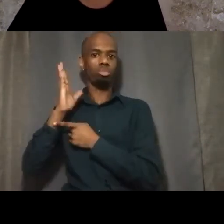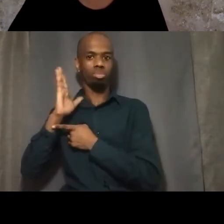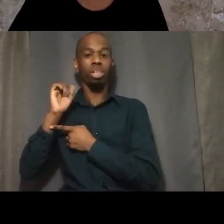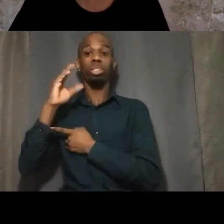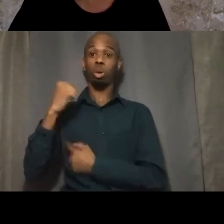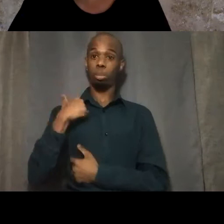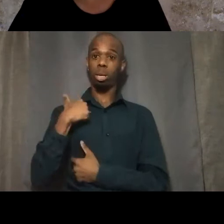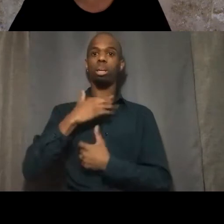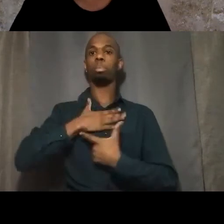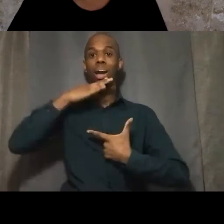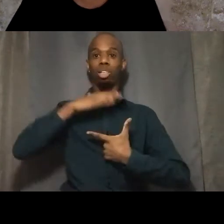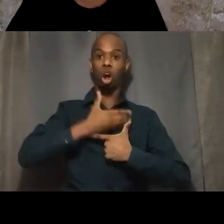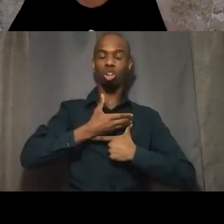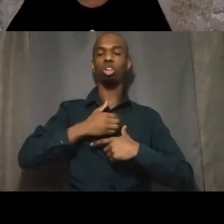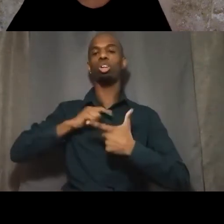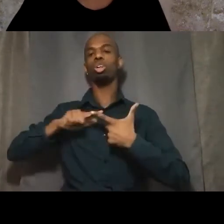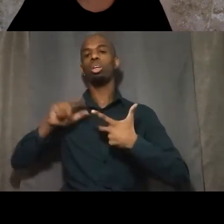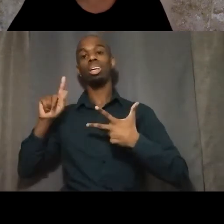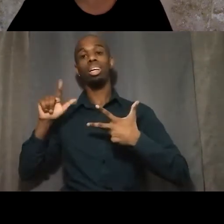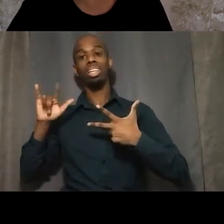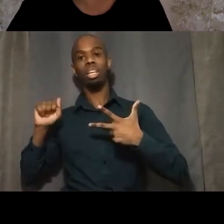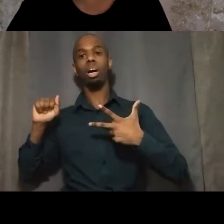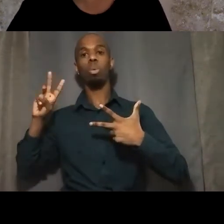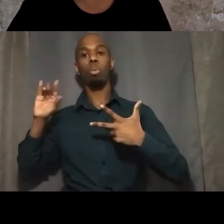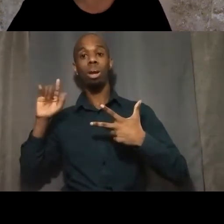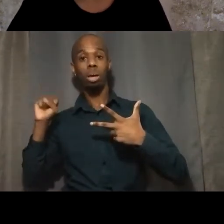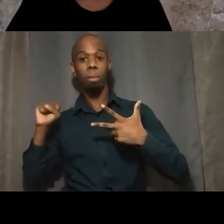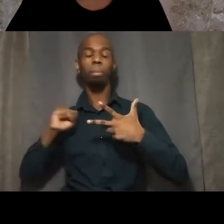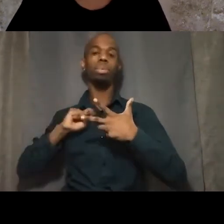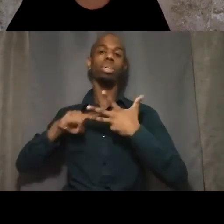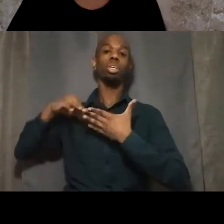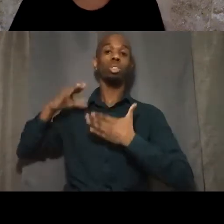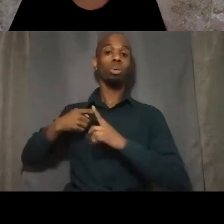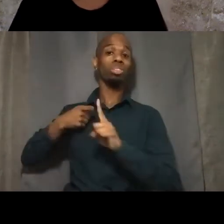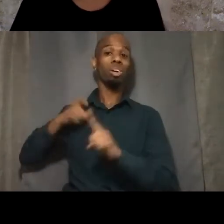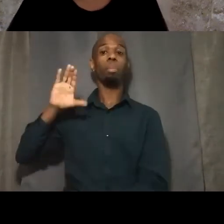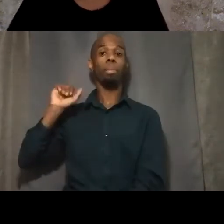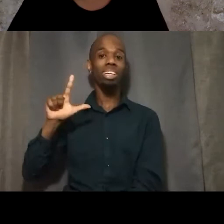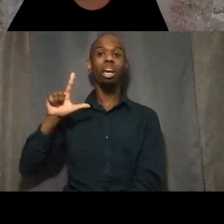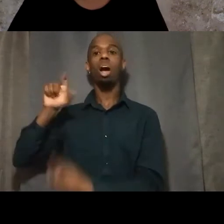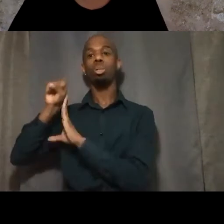We had students from UCLA and Cal State speak. We had different youth groups.